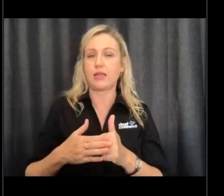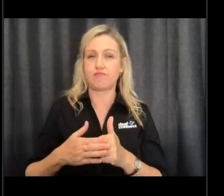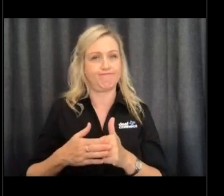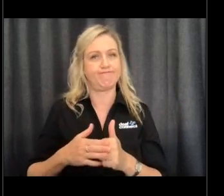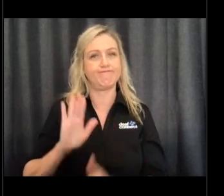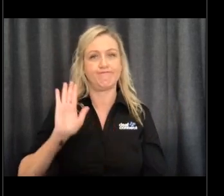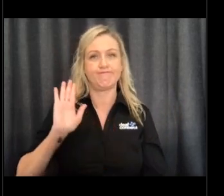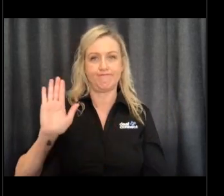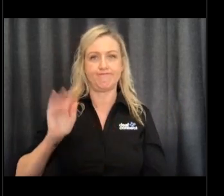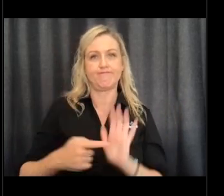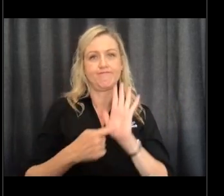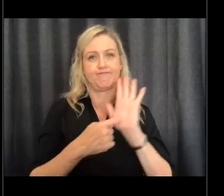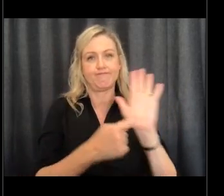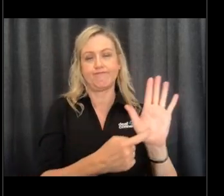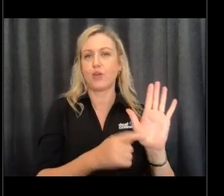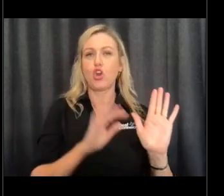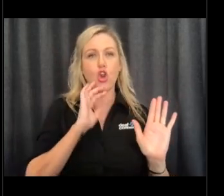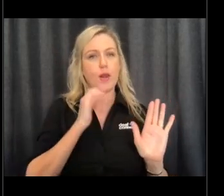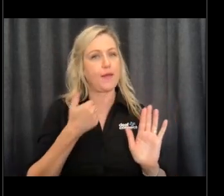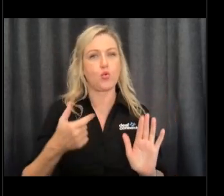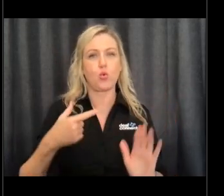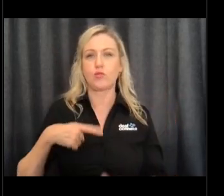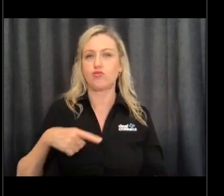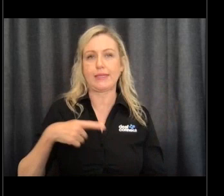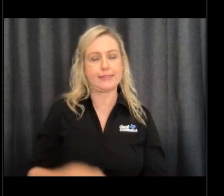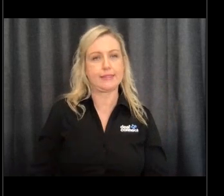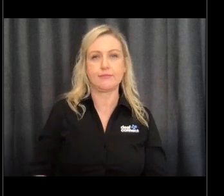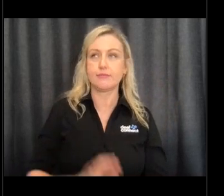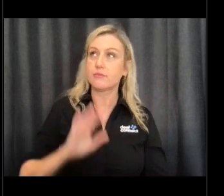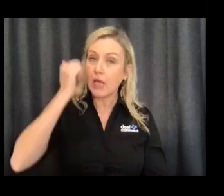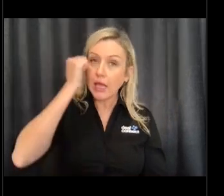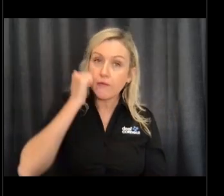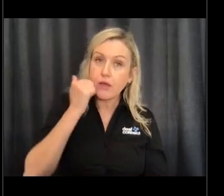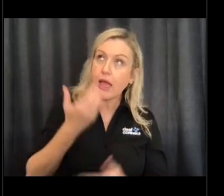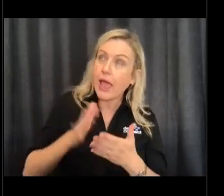To me that's not good enough to rely on an exclusion.